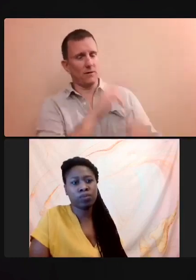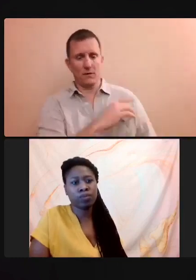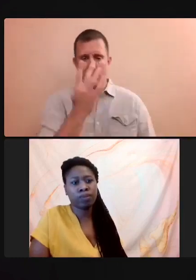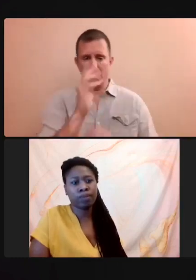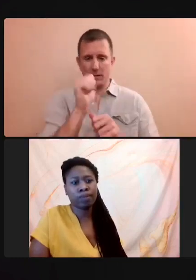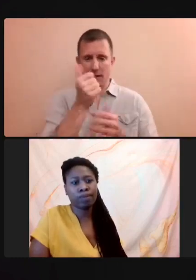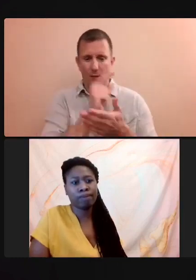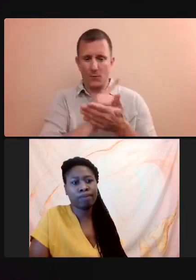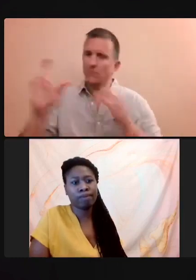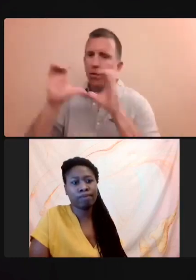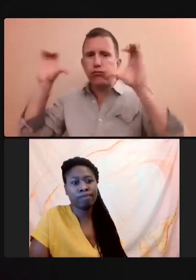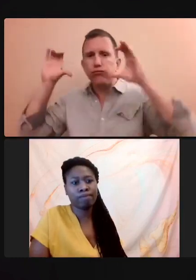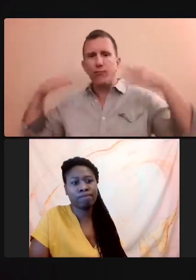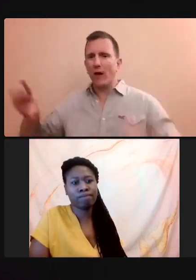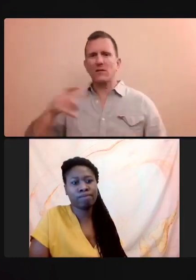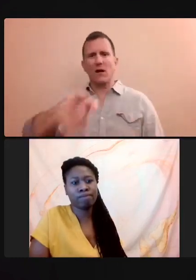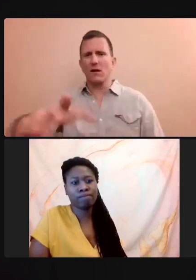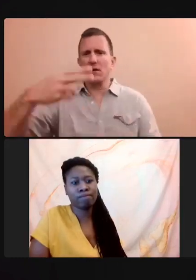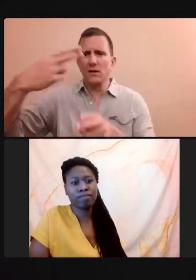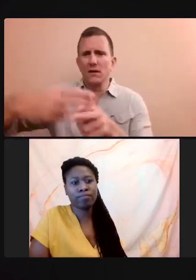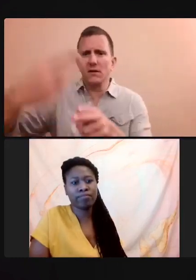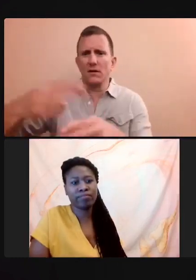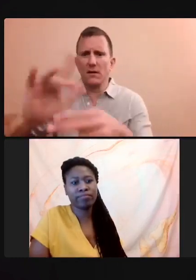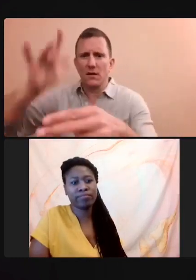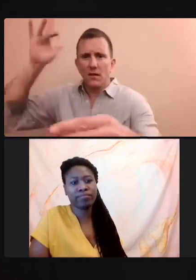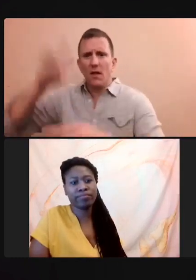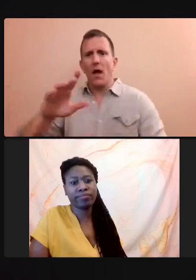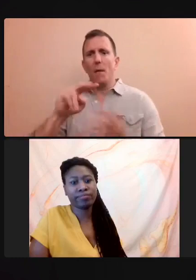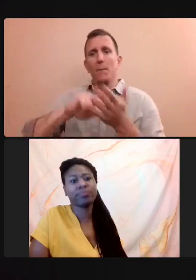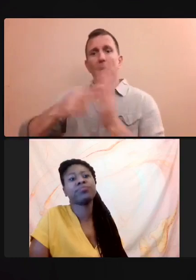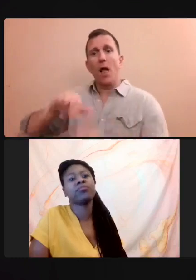and non deaf individuals have to service allies to get that content out.